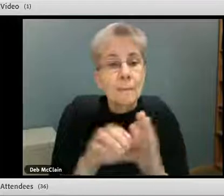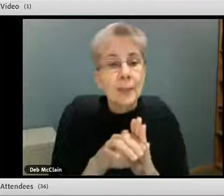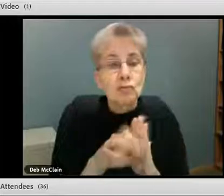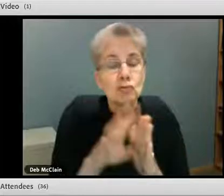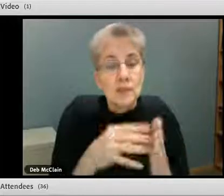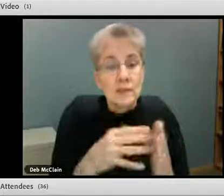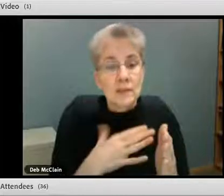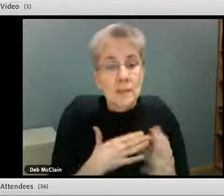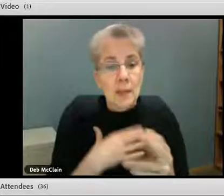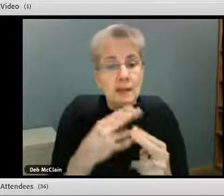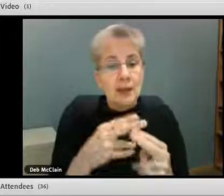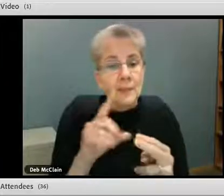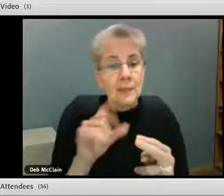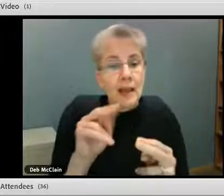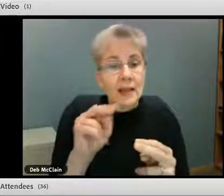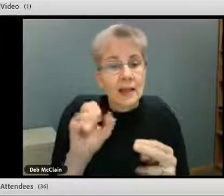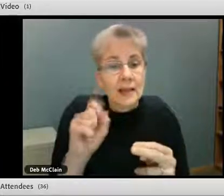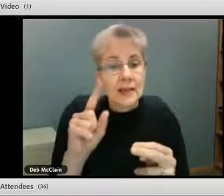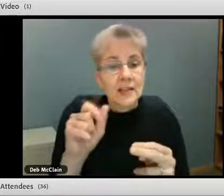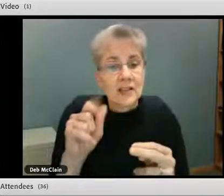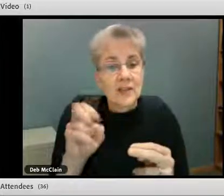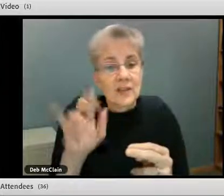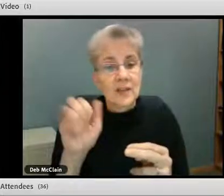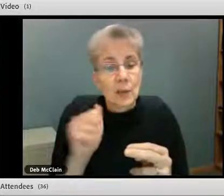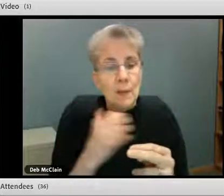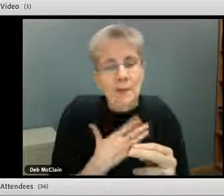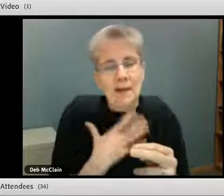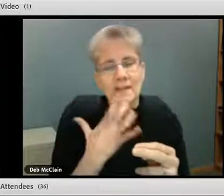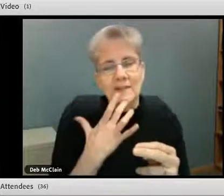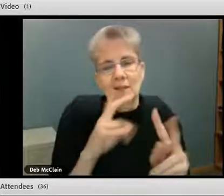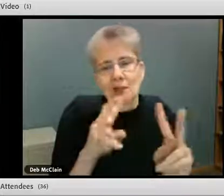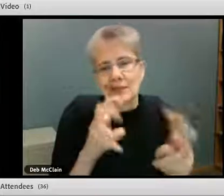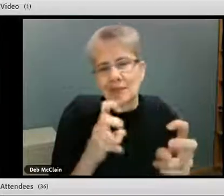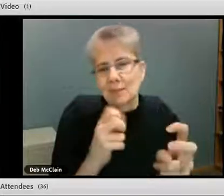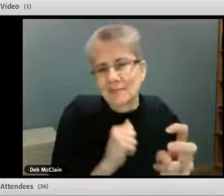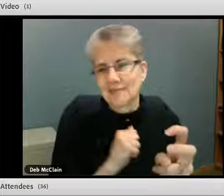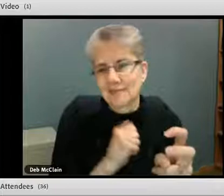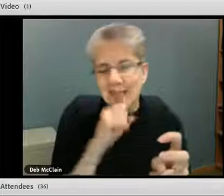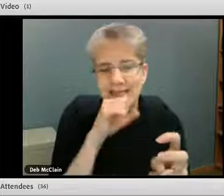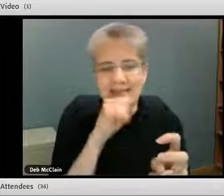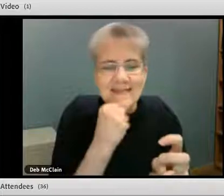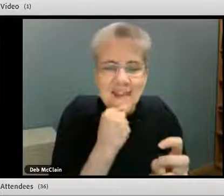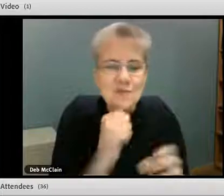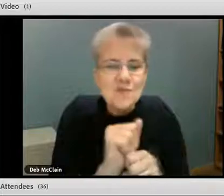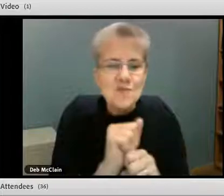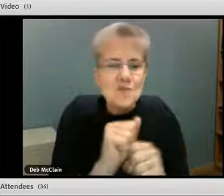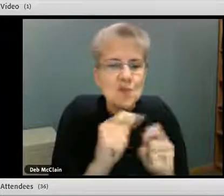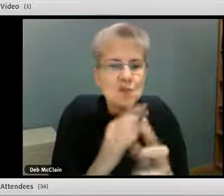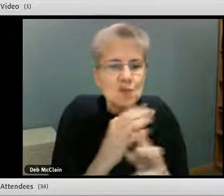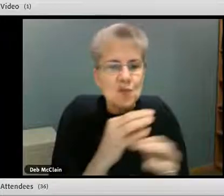My name is Diana Silveira, as Aaron said, and this is my favorite topic. I just love looking for free things on the Internet.